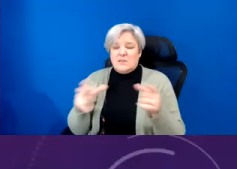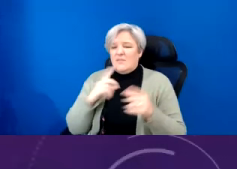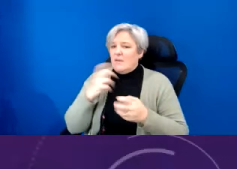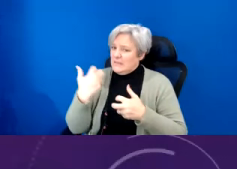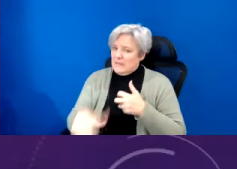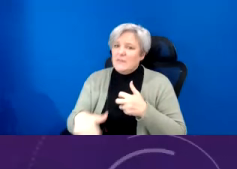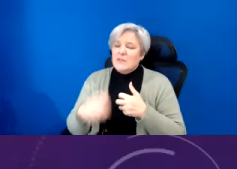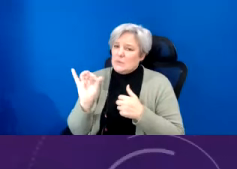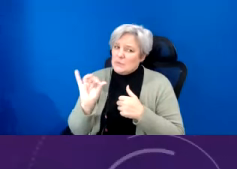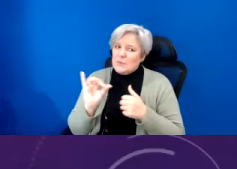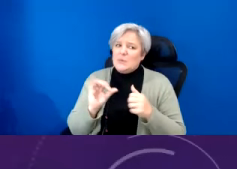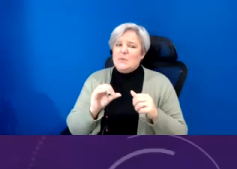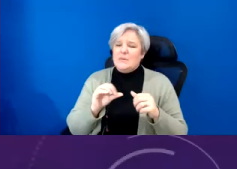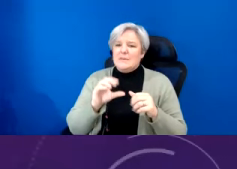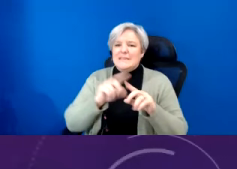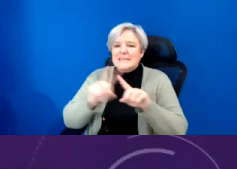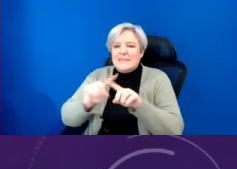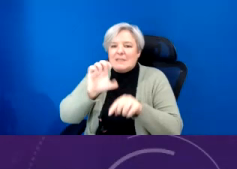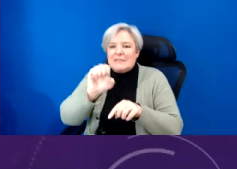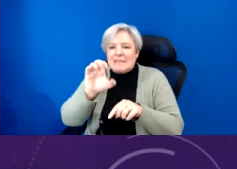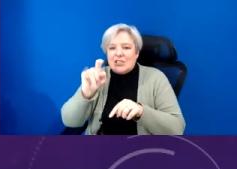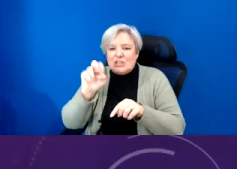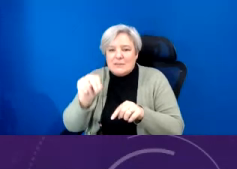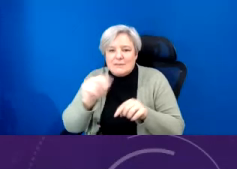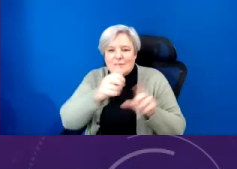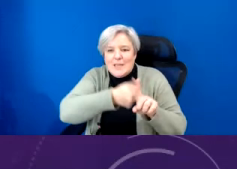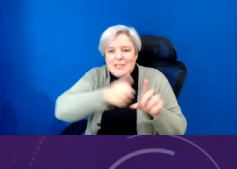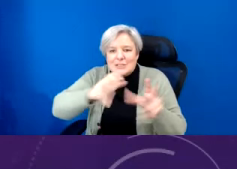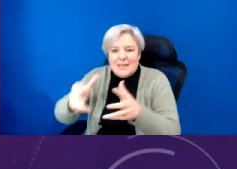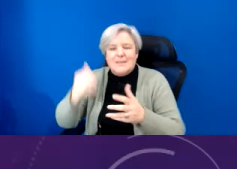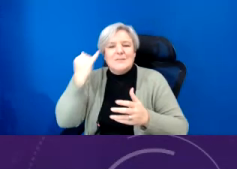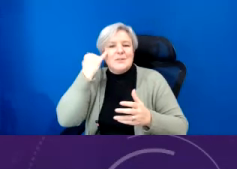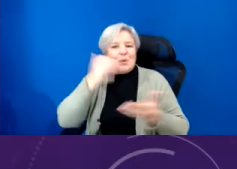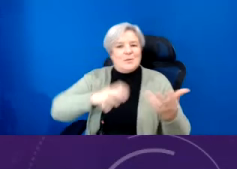because if there's a document that has a mix of those two sections,